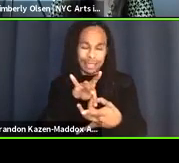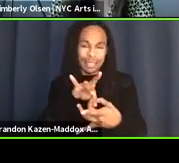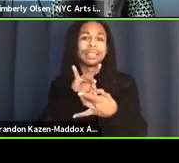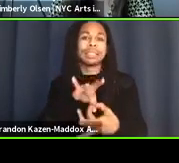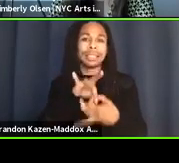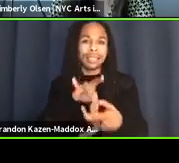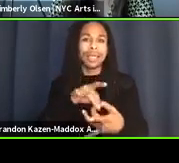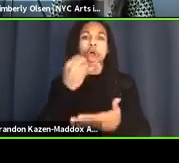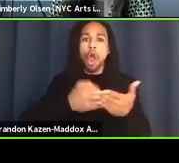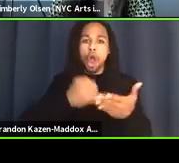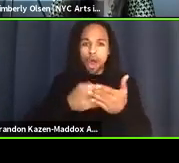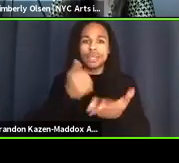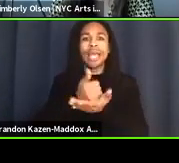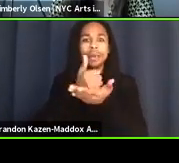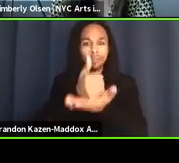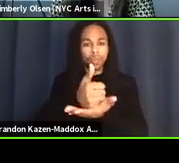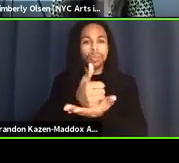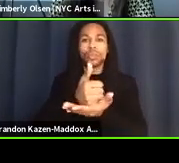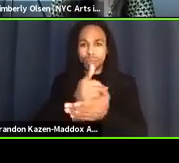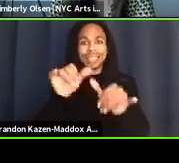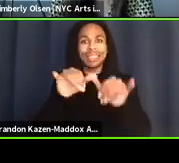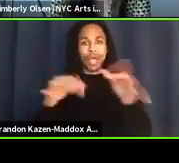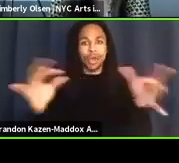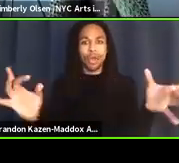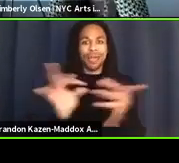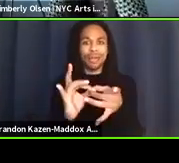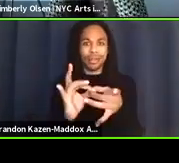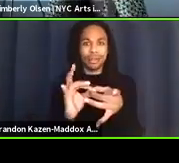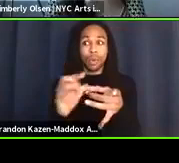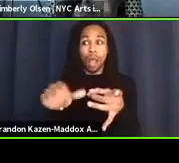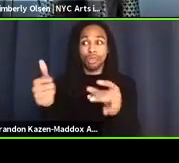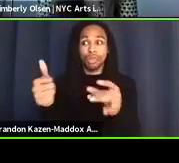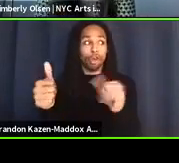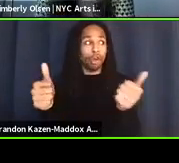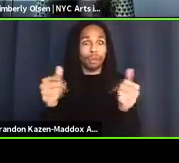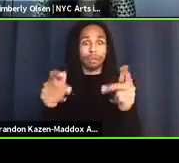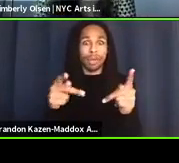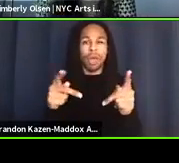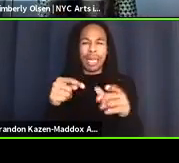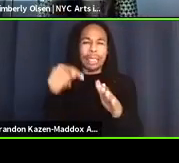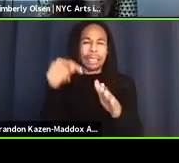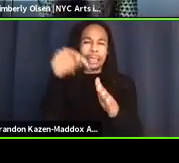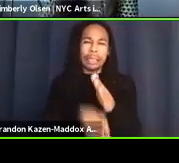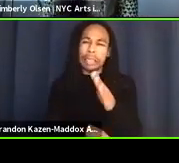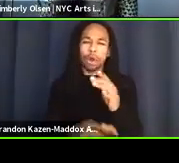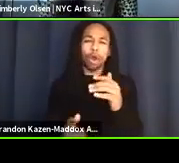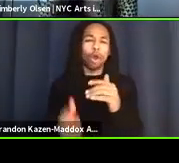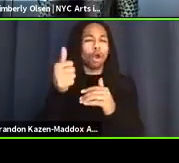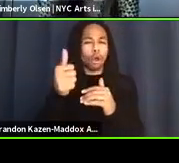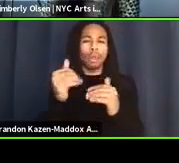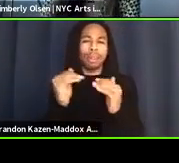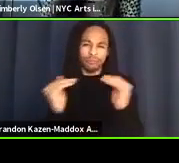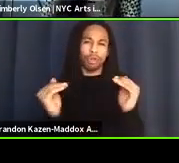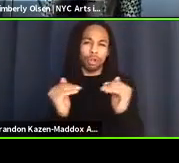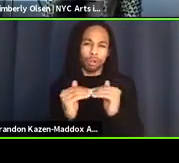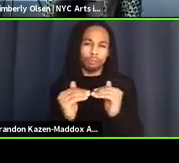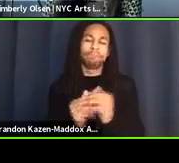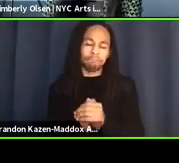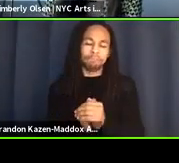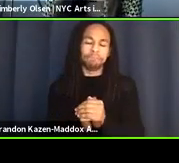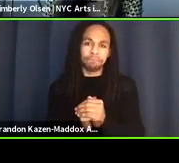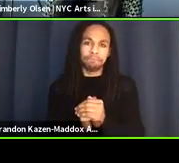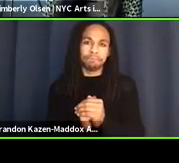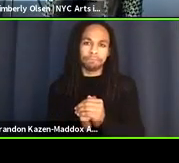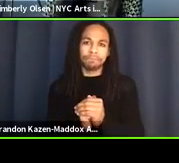the incredible -- how they are channeling all of the things they are going through,